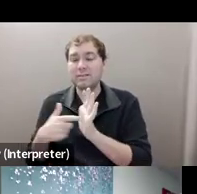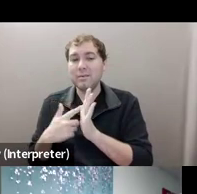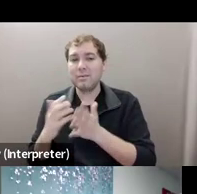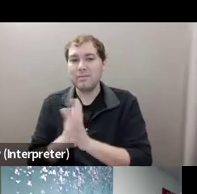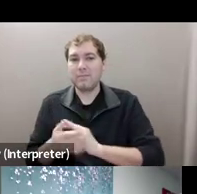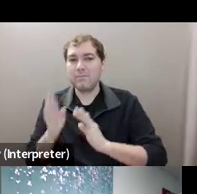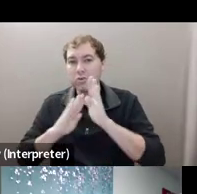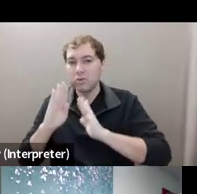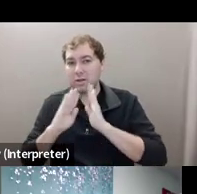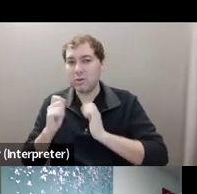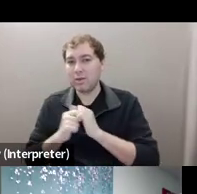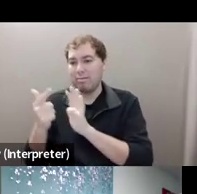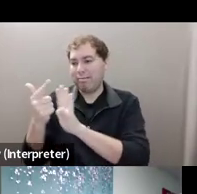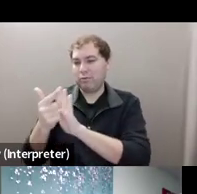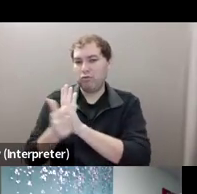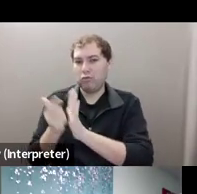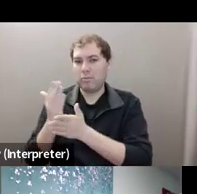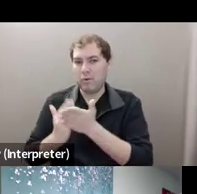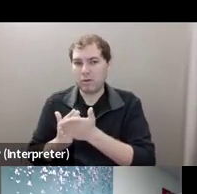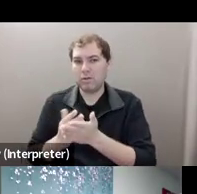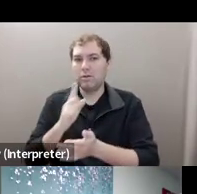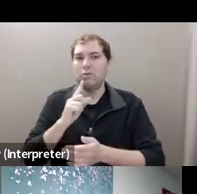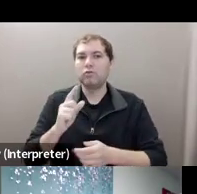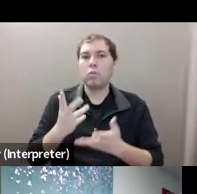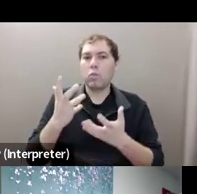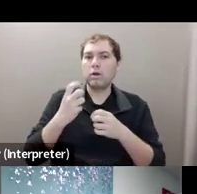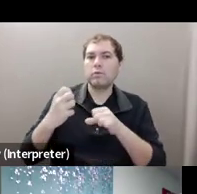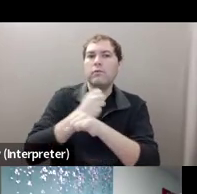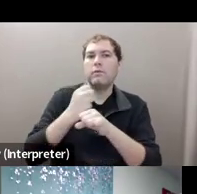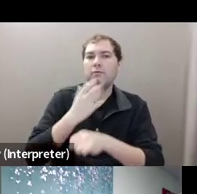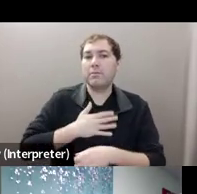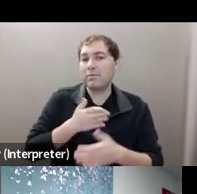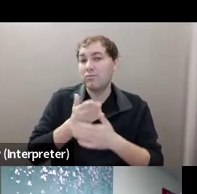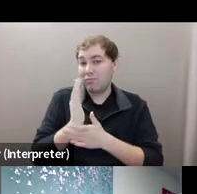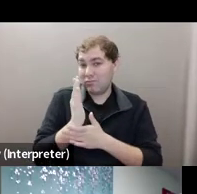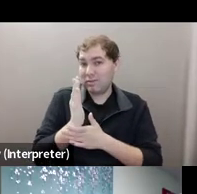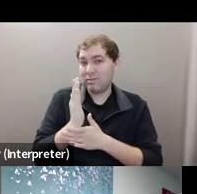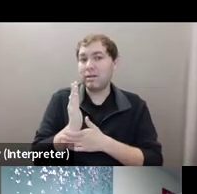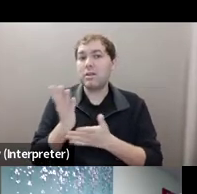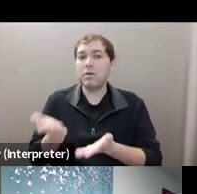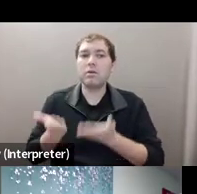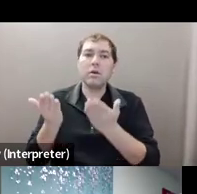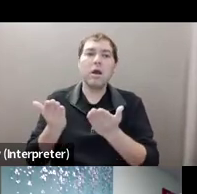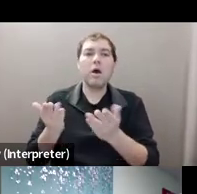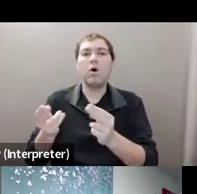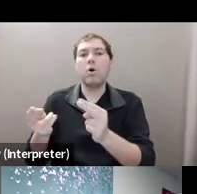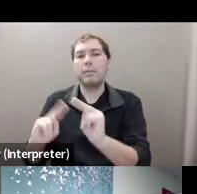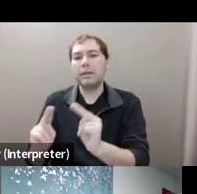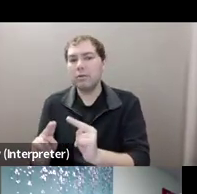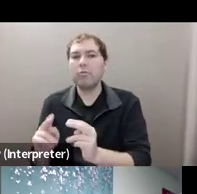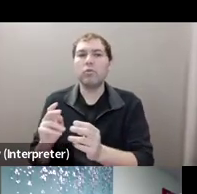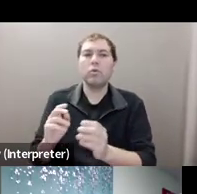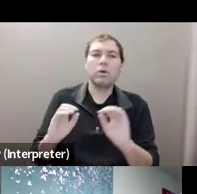Adam w/APRIL: with the legal entities not truly wanting to fight for my rights. They want to offer mediation or nothing, and the outcome